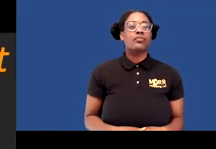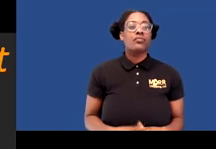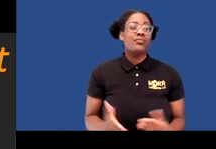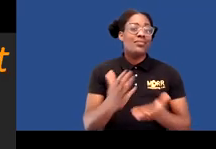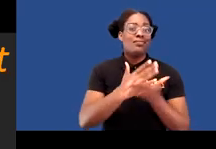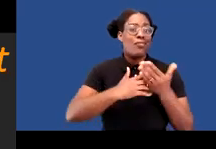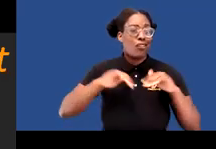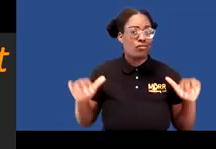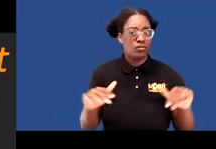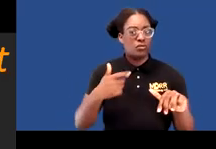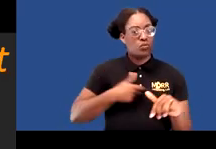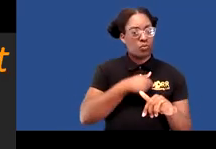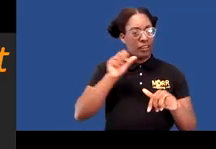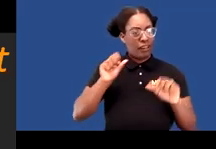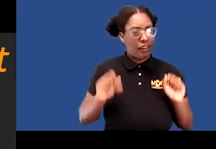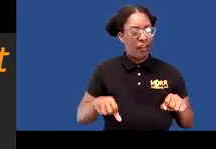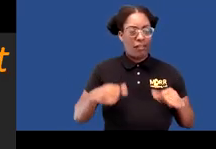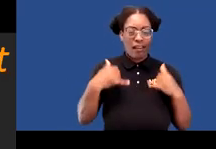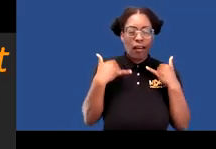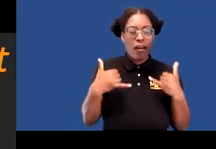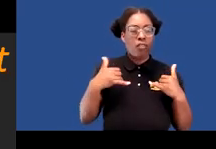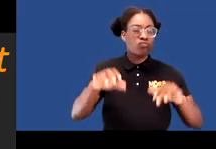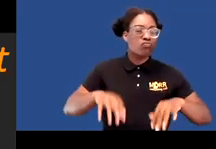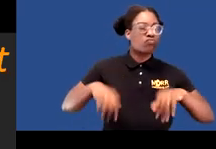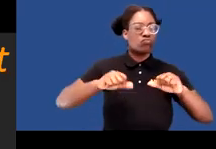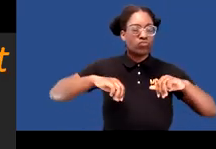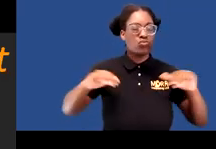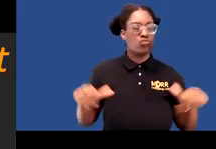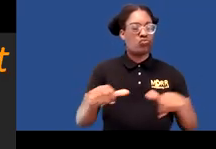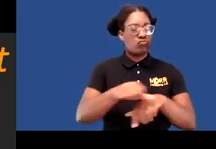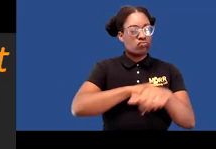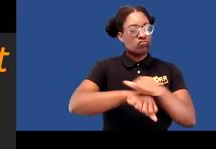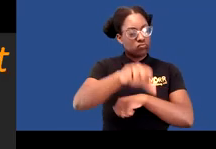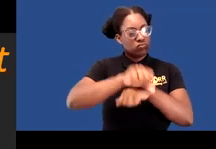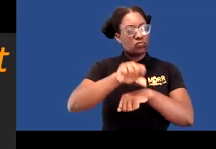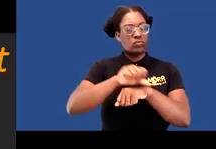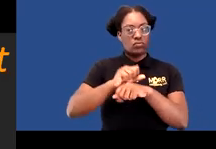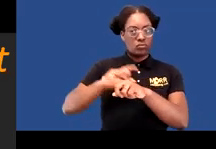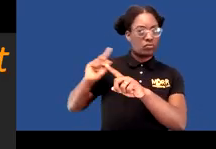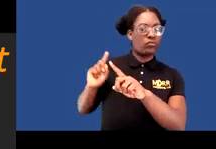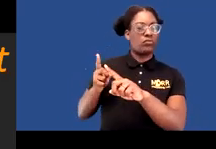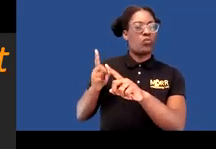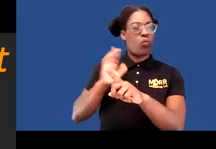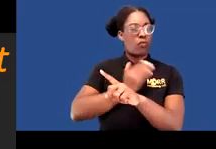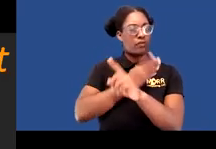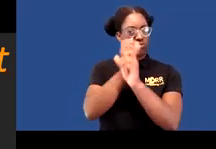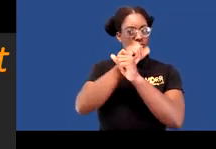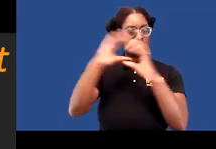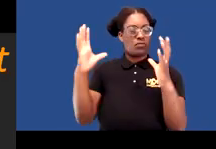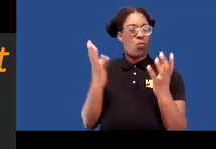What are some concrete steps that we can take to start working toward those visions?